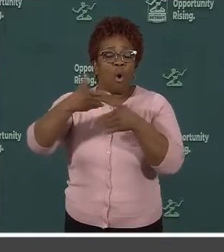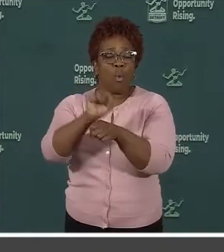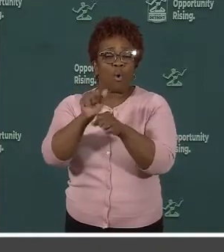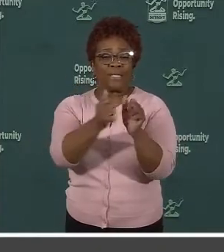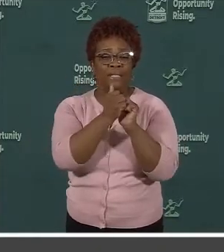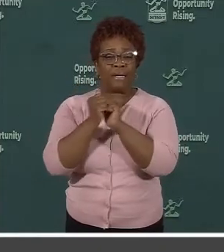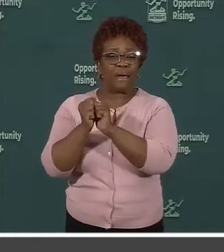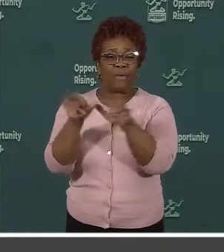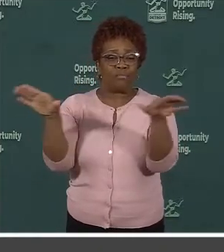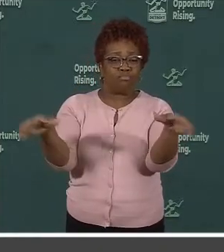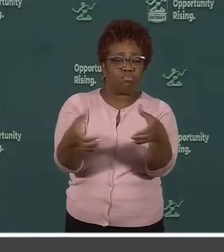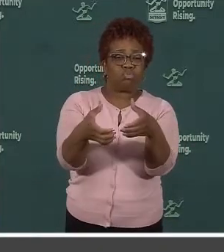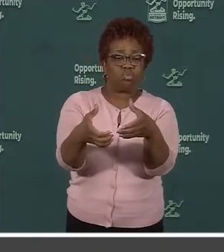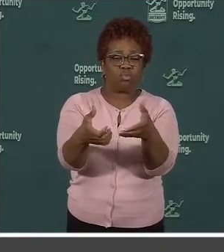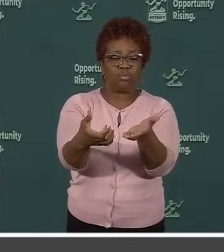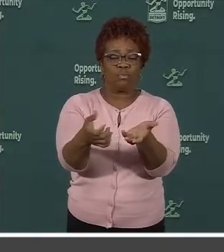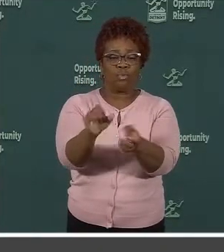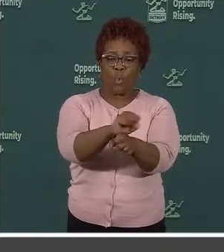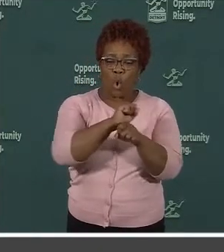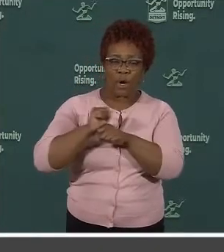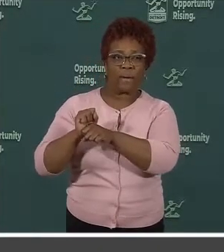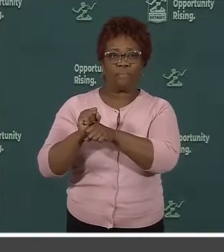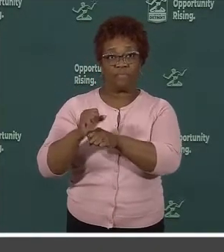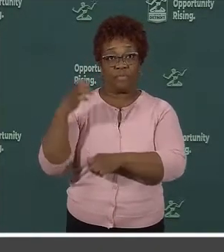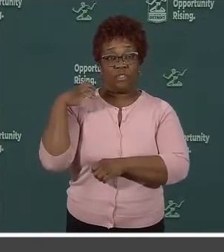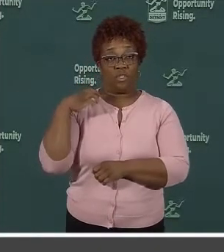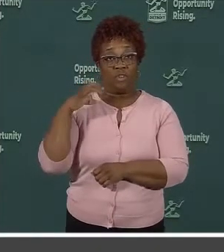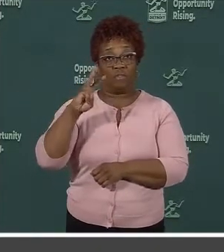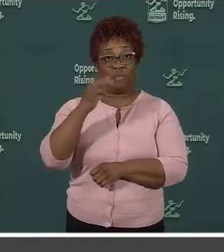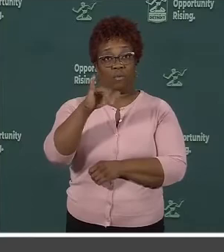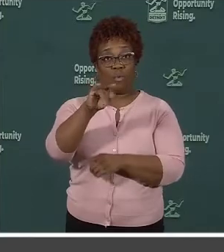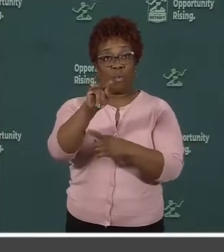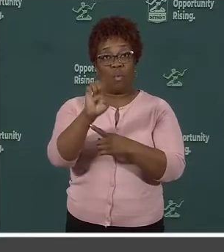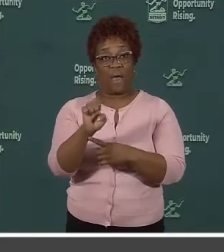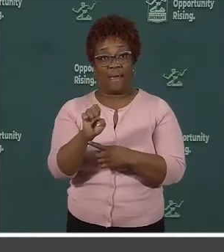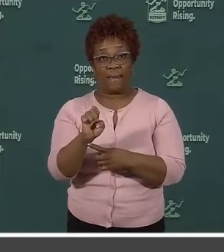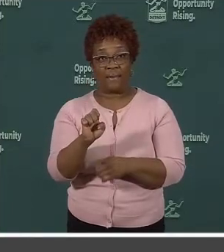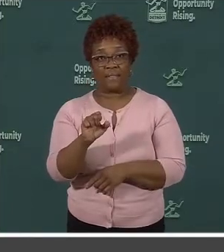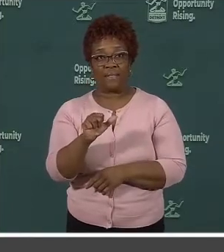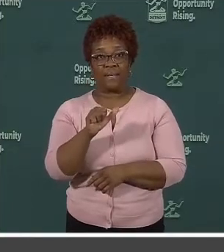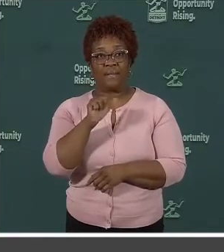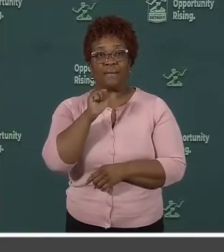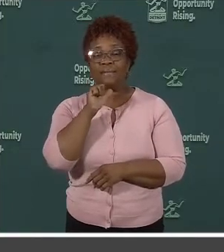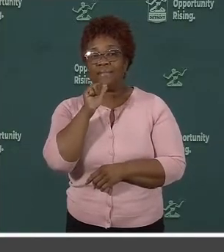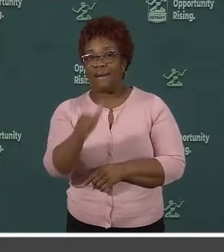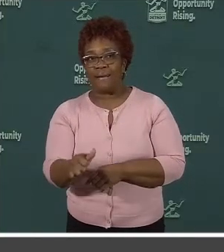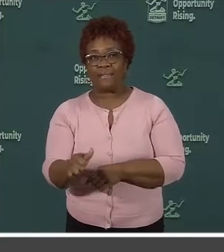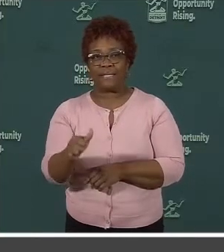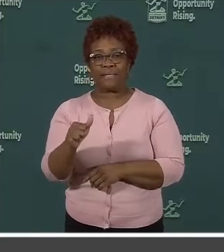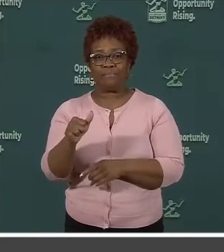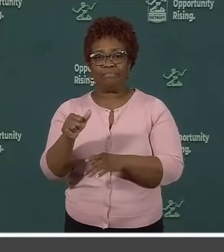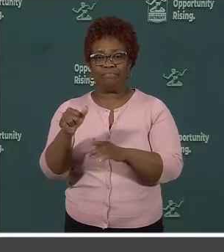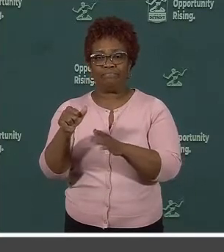WHEN CHIEF WHITE DOESN'T ATTACK THE PROSECUTOR >> OR THE JUDGES OR THE FEDS AND EVERYBODY WORKS